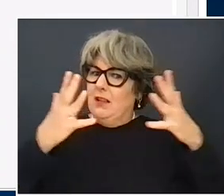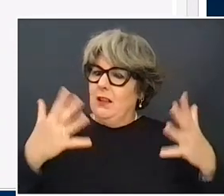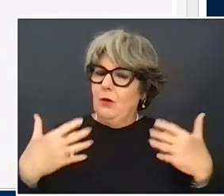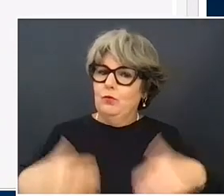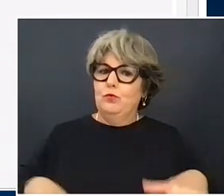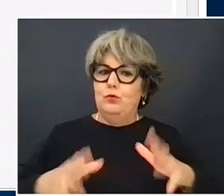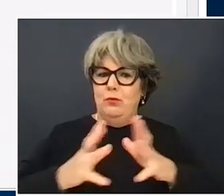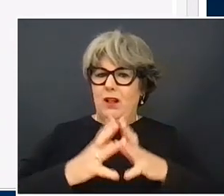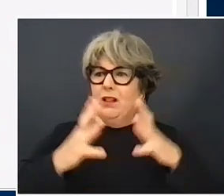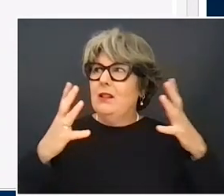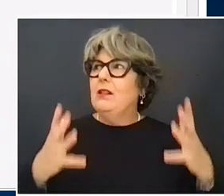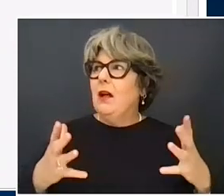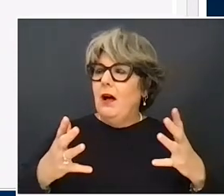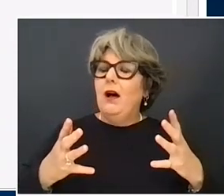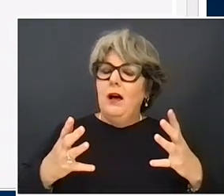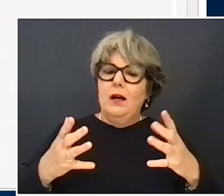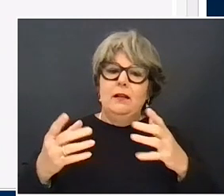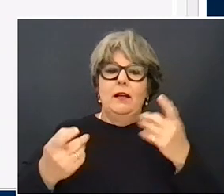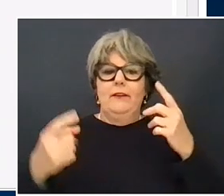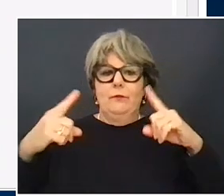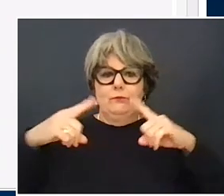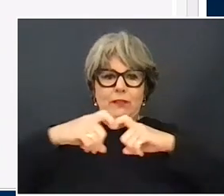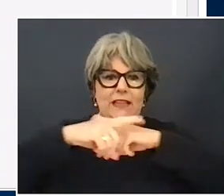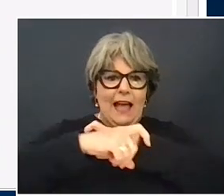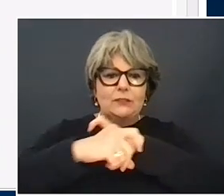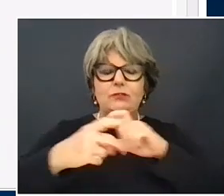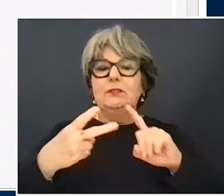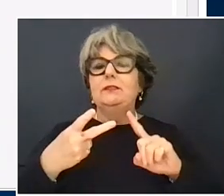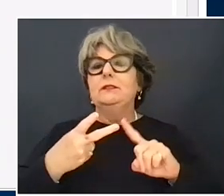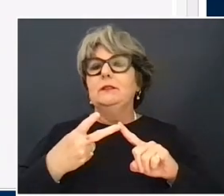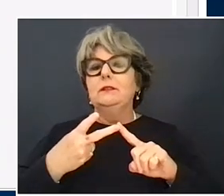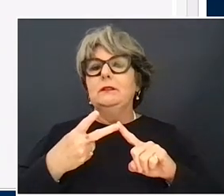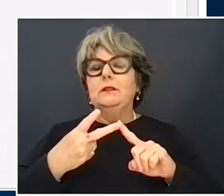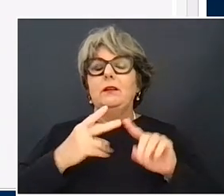of redaction. It's- we put- we input our petition into a